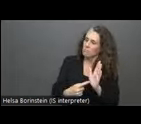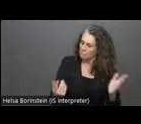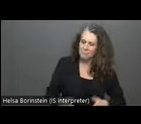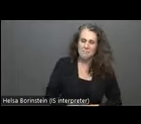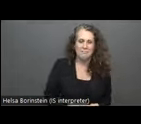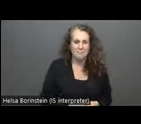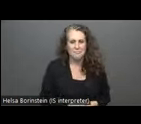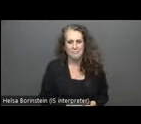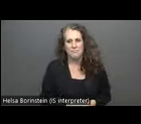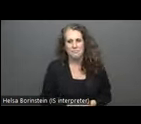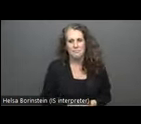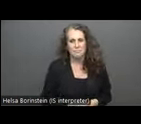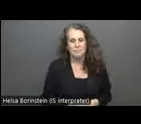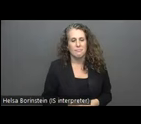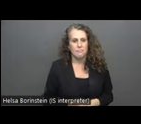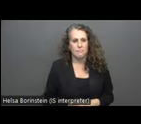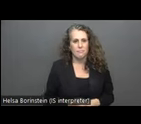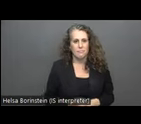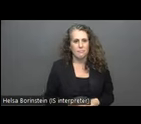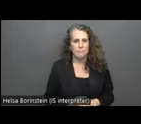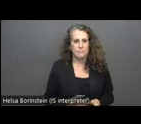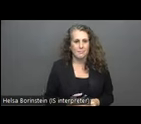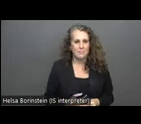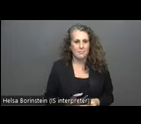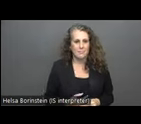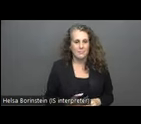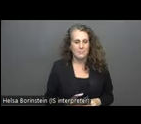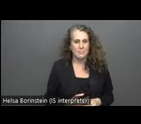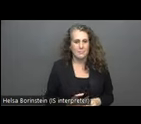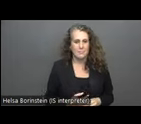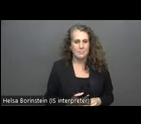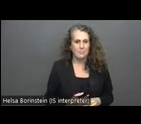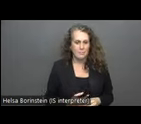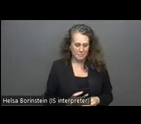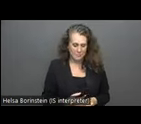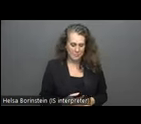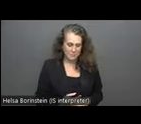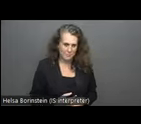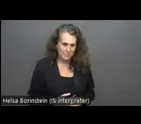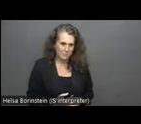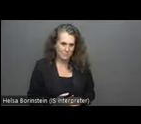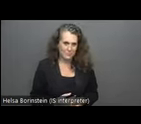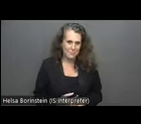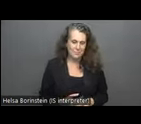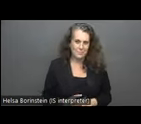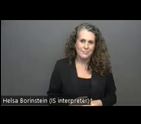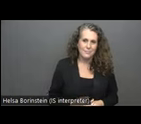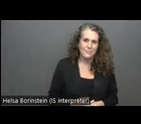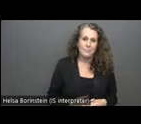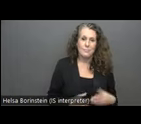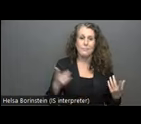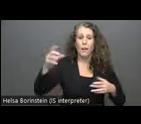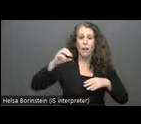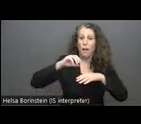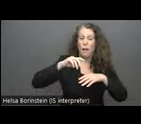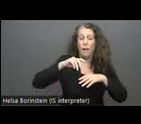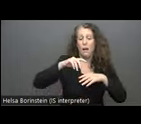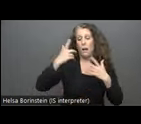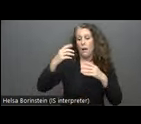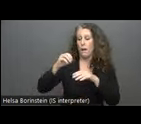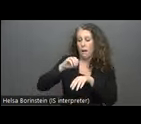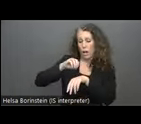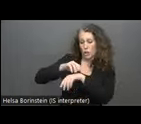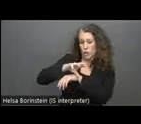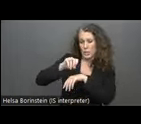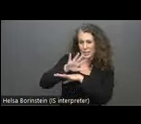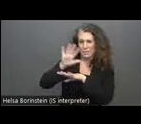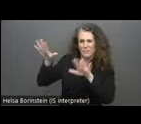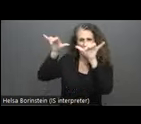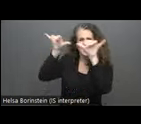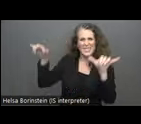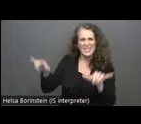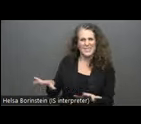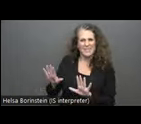14:54:38 are two separate concepts a lot of pressure off of the traveling for Sunday's